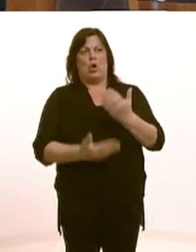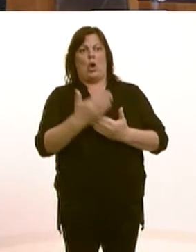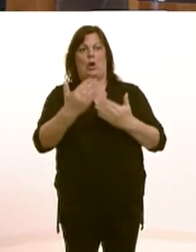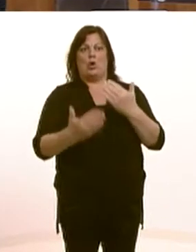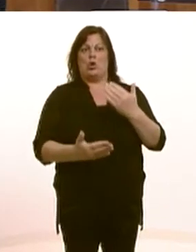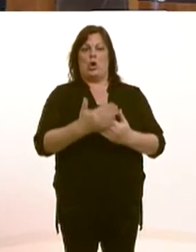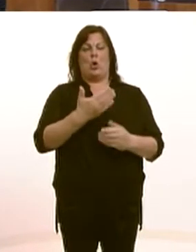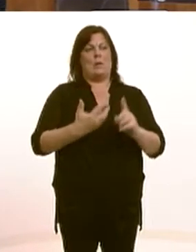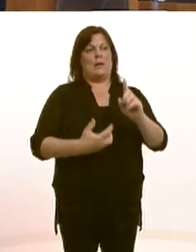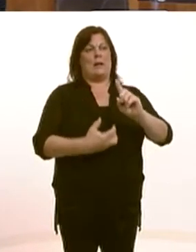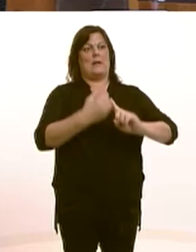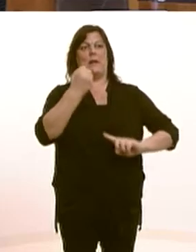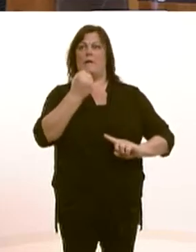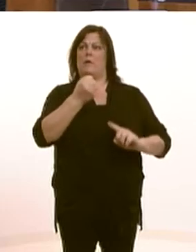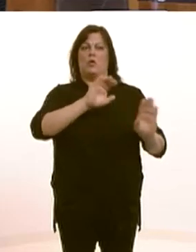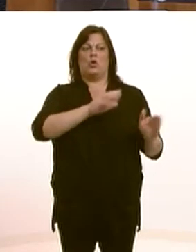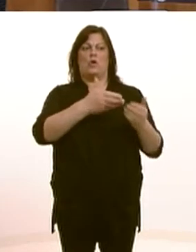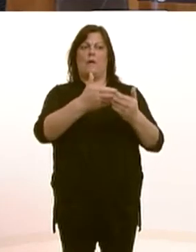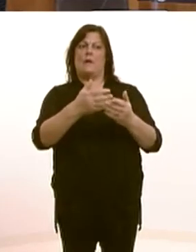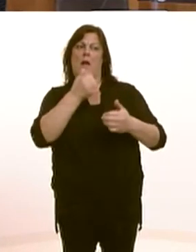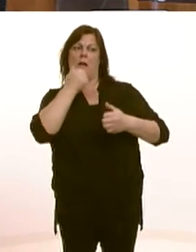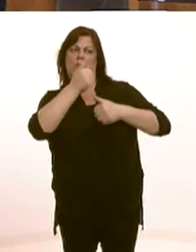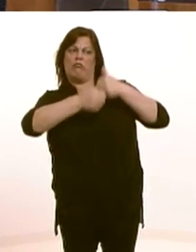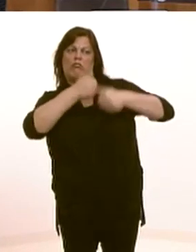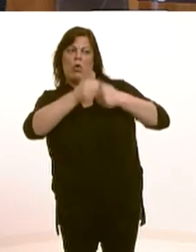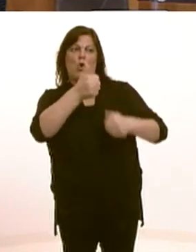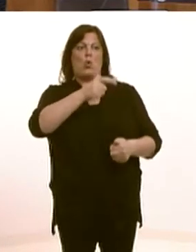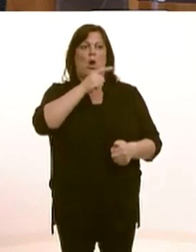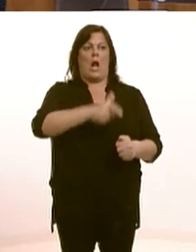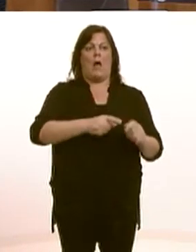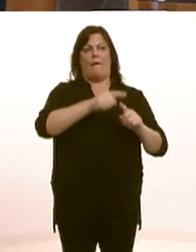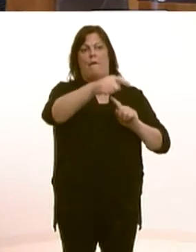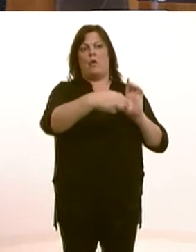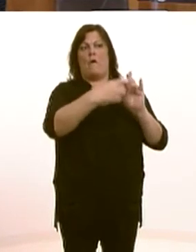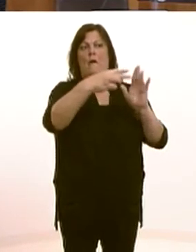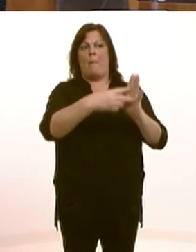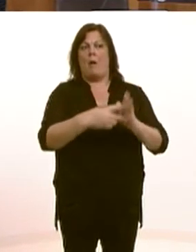service, and wish them well in November? Carwyn Jones: Yes, I will, of course.